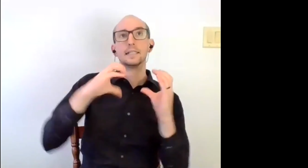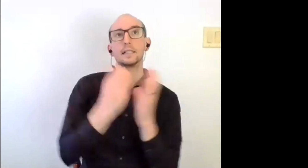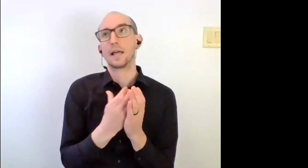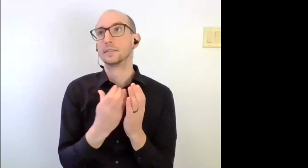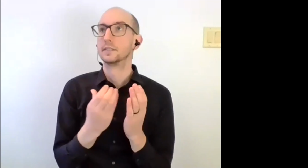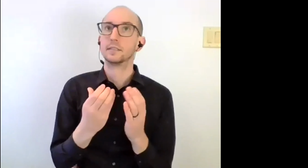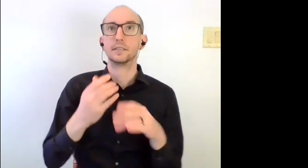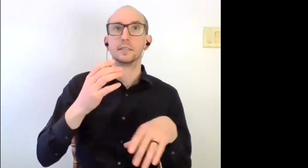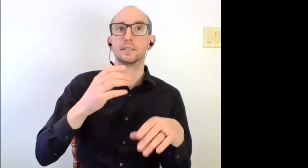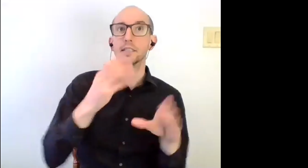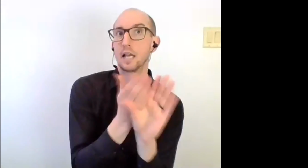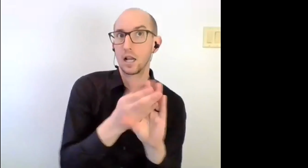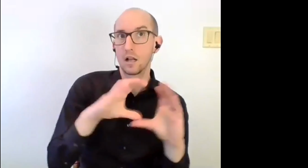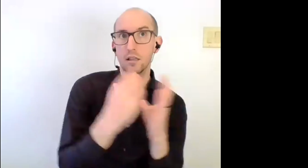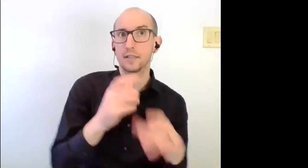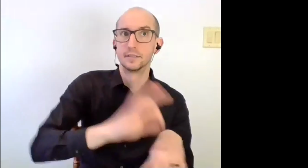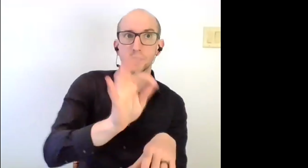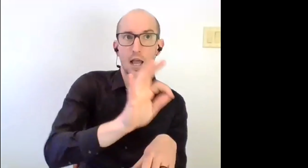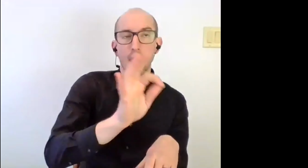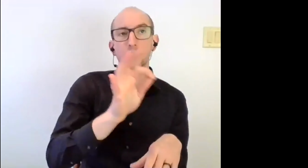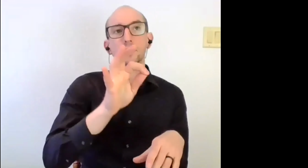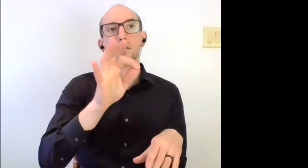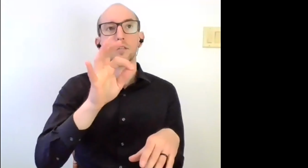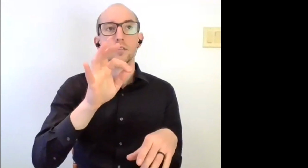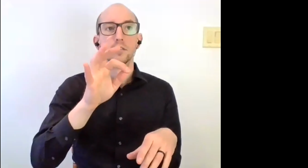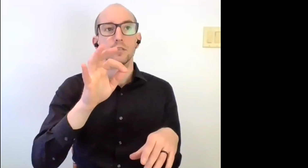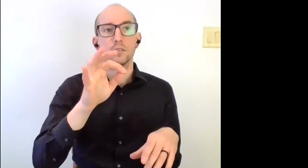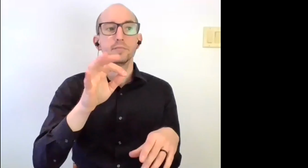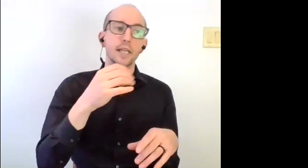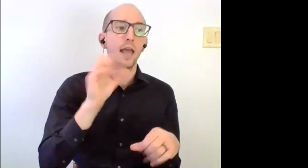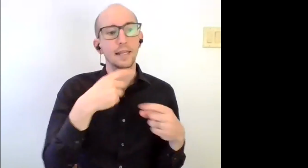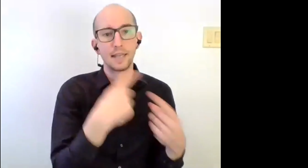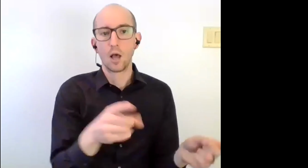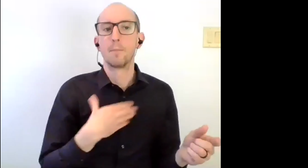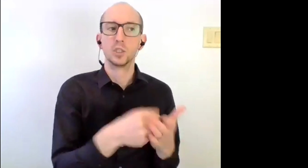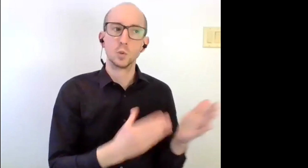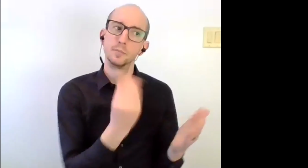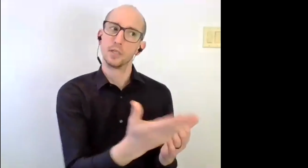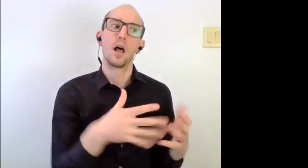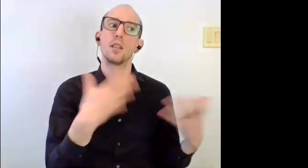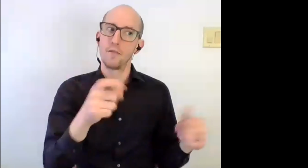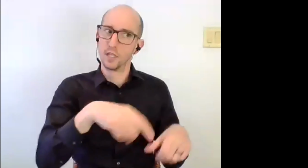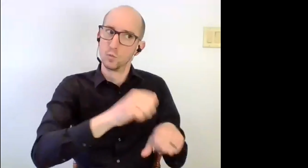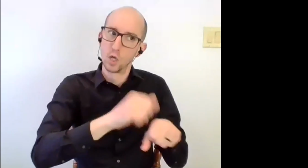But I also want to say, meaning that could I, if I were going to teach a 9:00 a.m. psychology class,